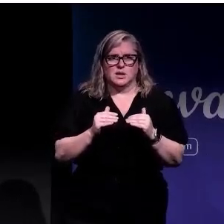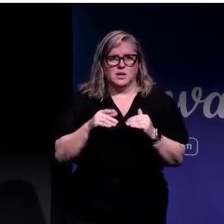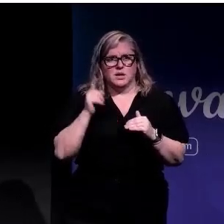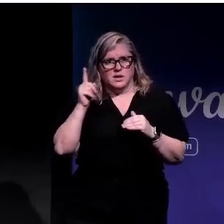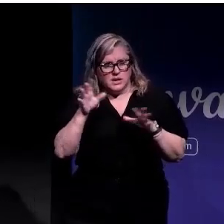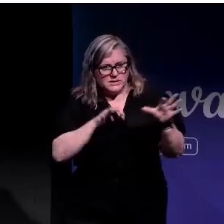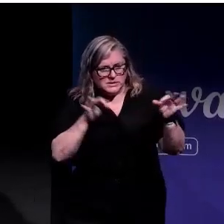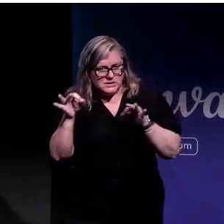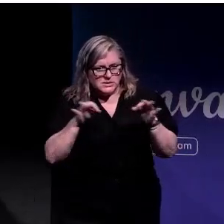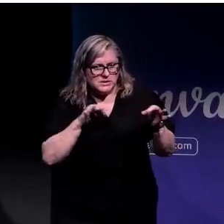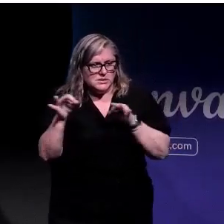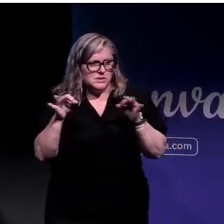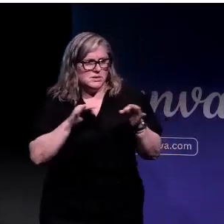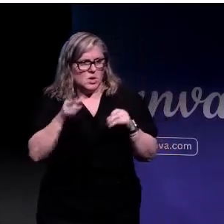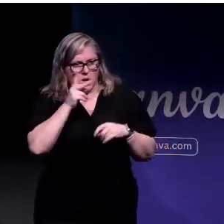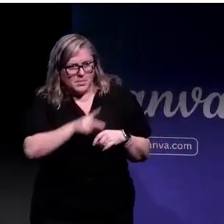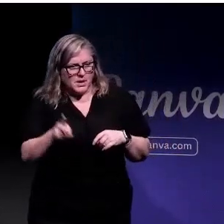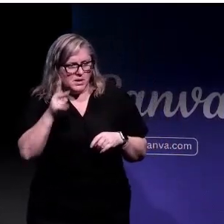patterns to play on those mental models.